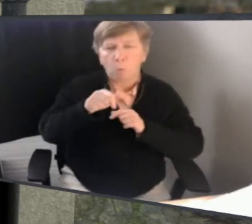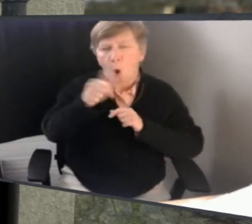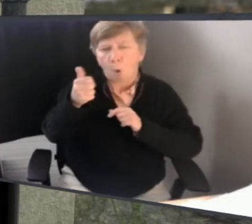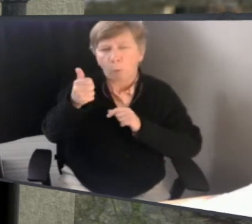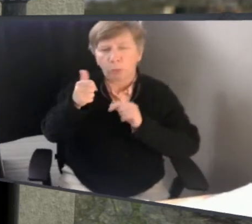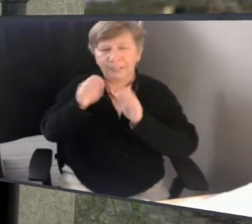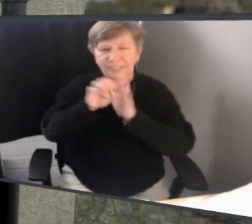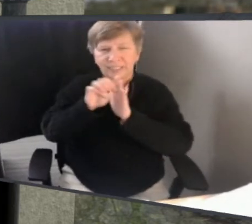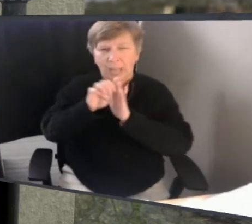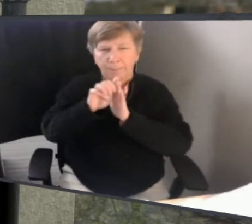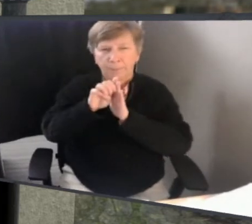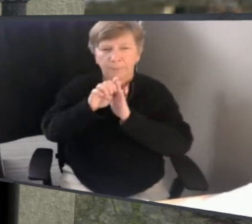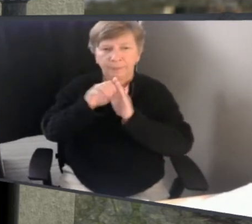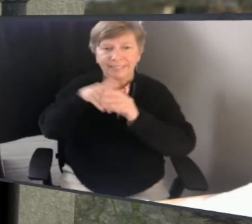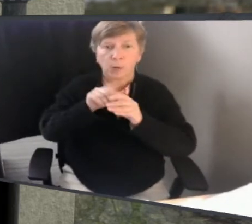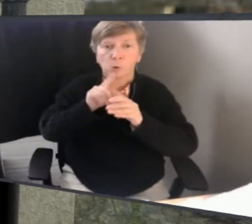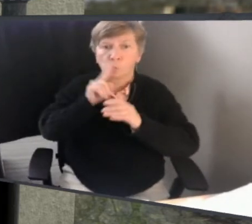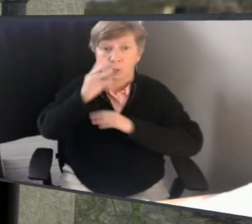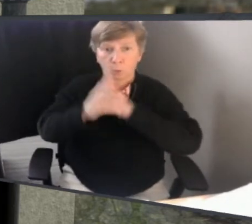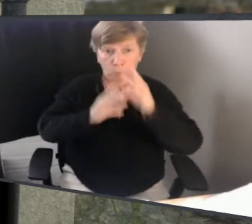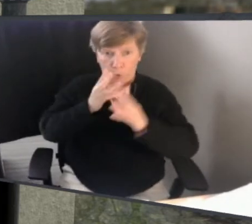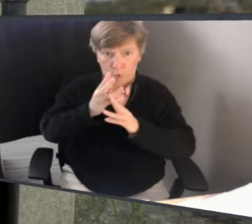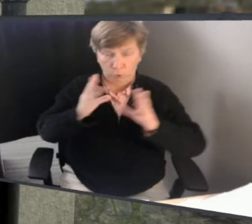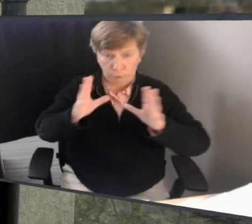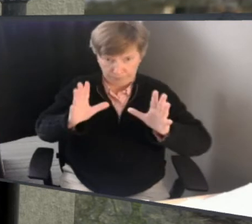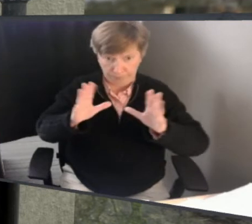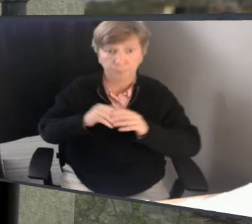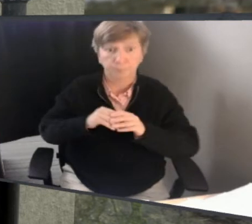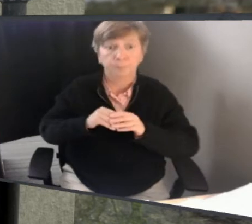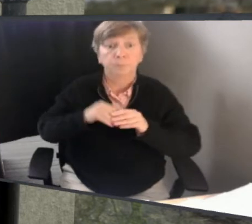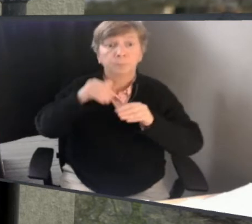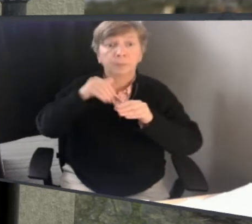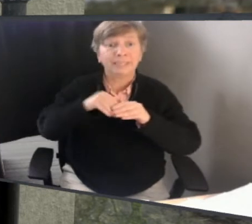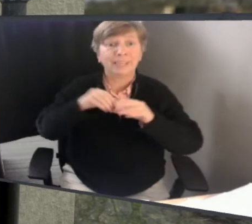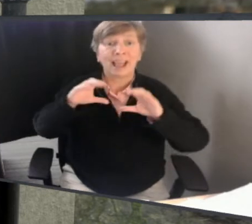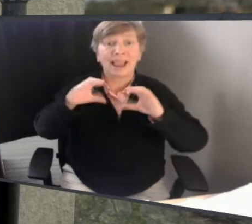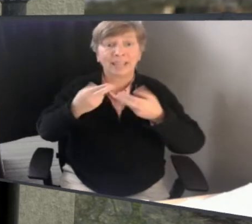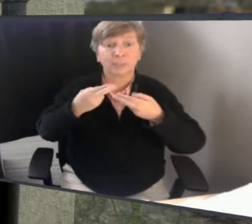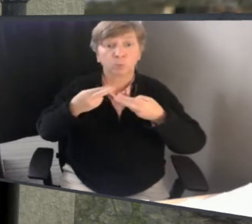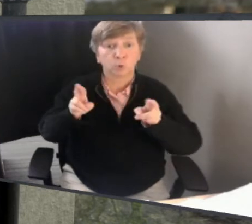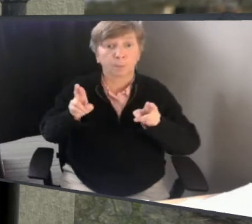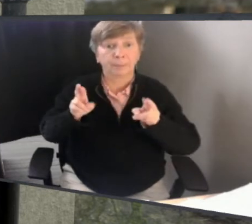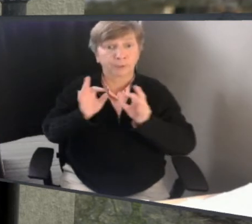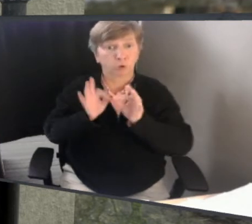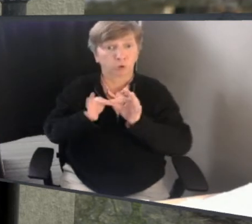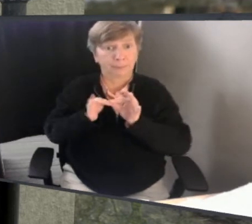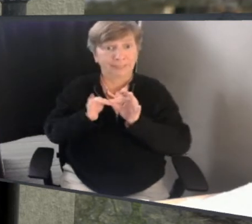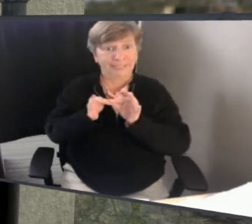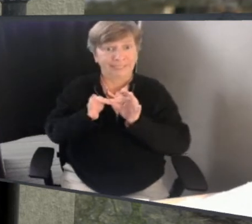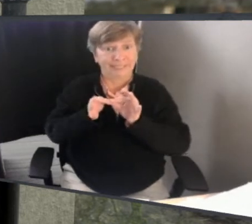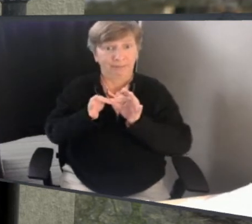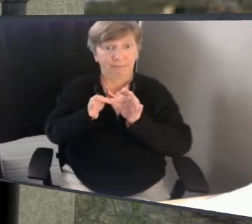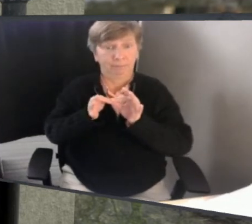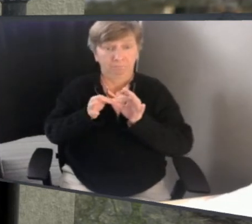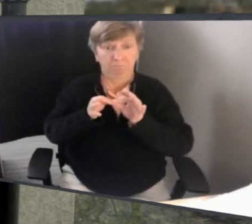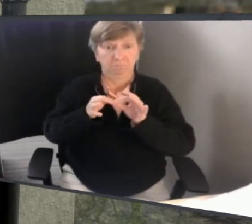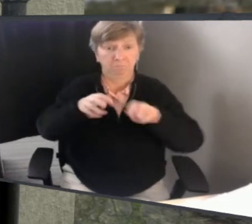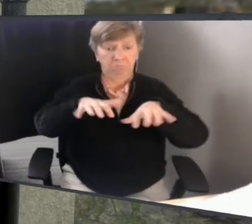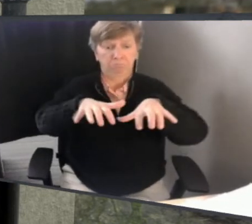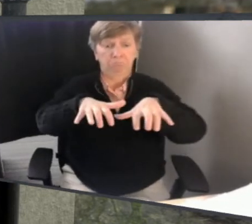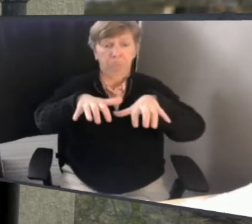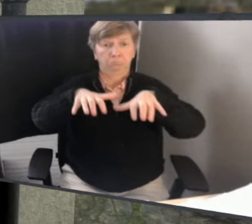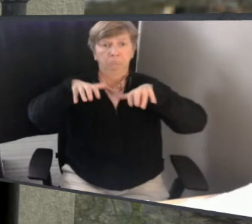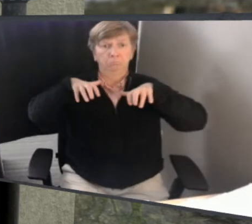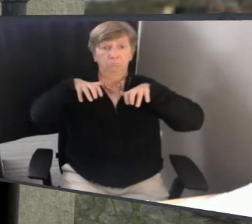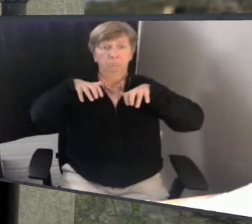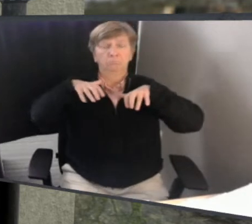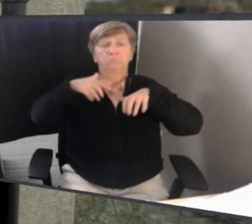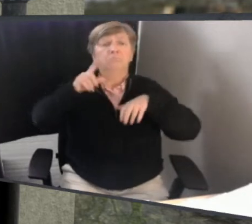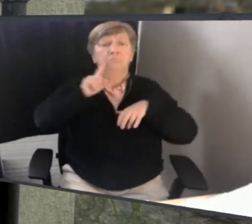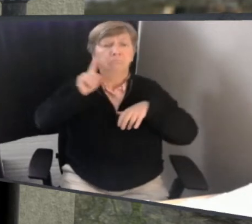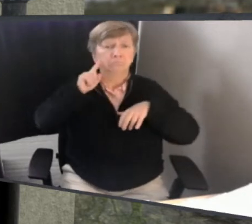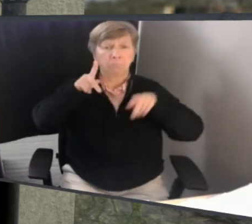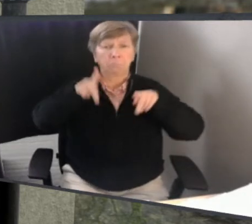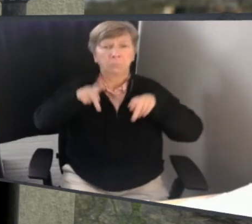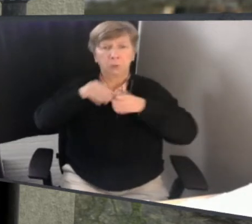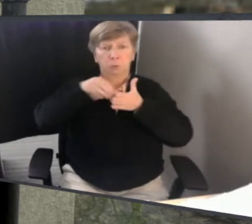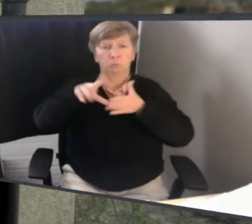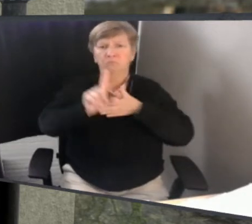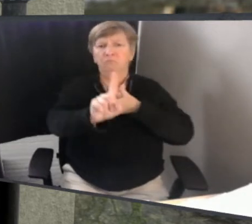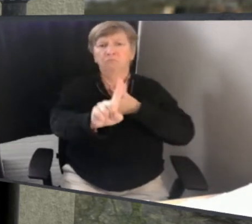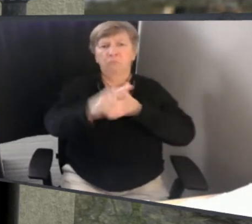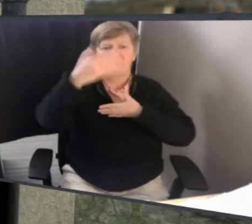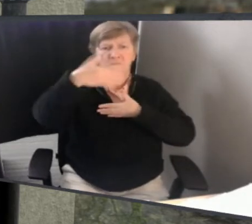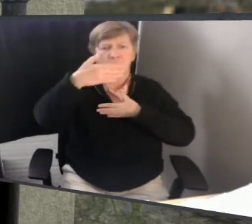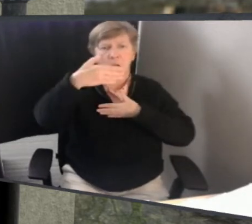appropriately. Another example, real world example, is in a classroom where an interpreter is present.